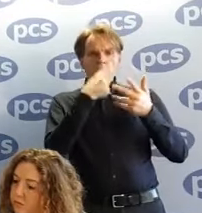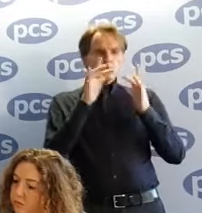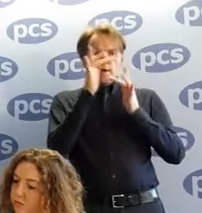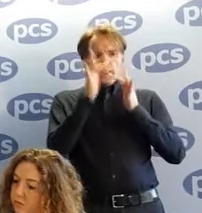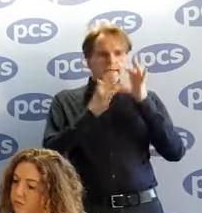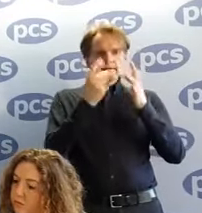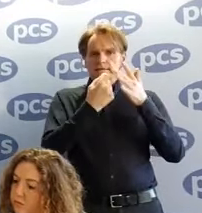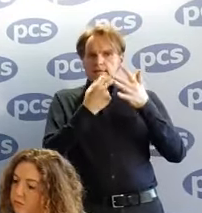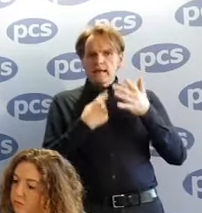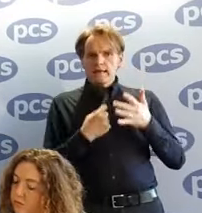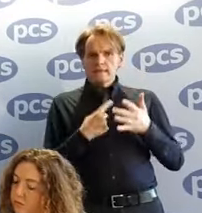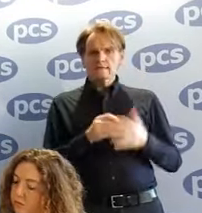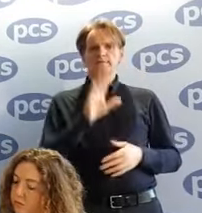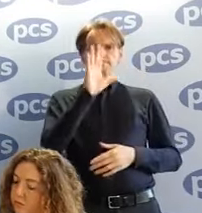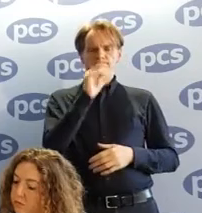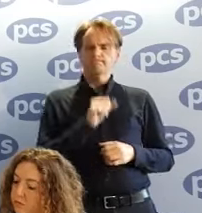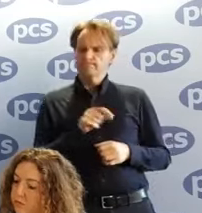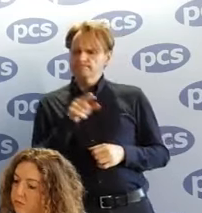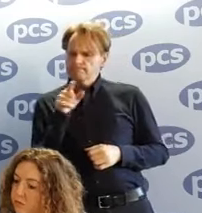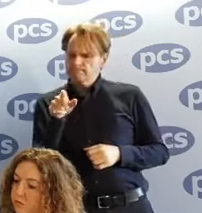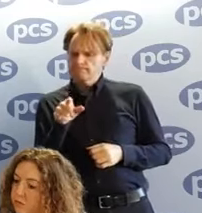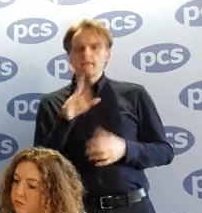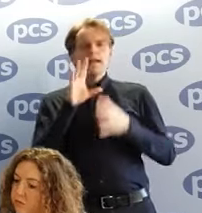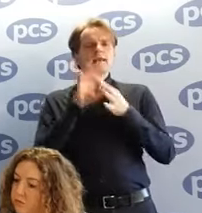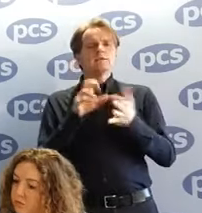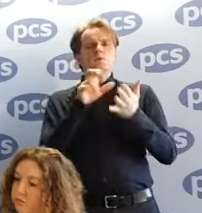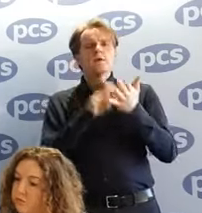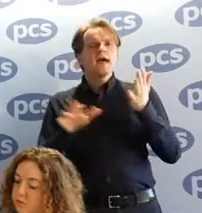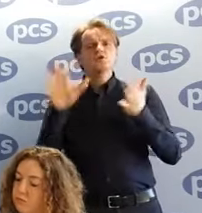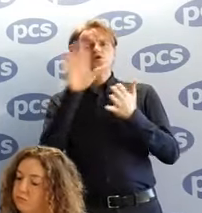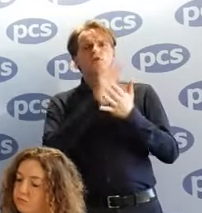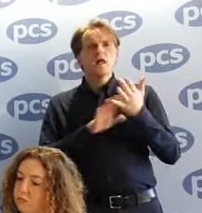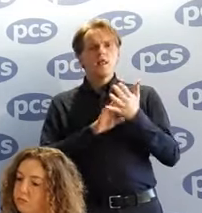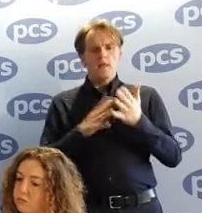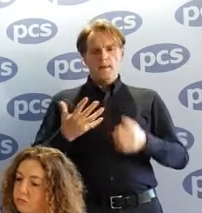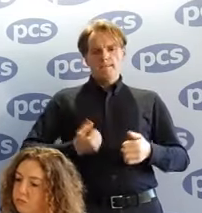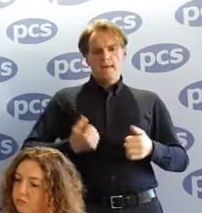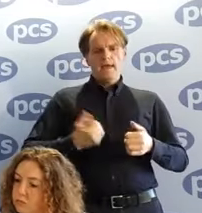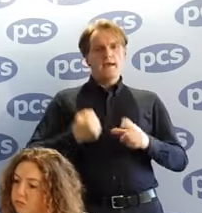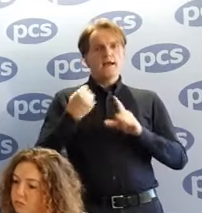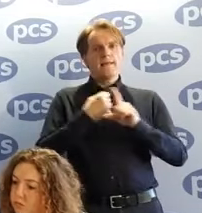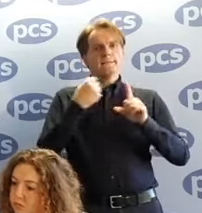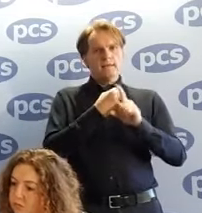so I'm going to take a couple more of those and then we'll move to the DWP